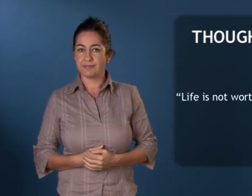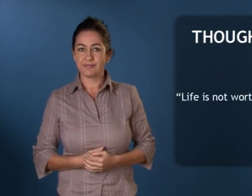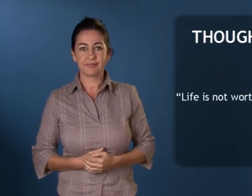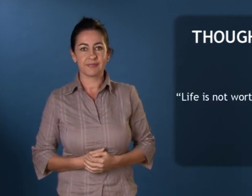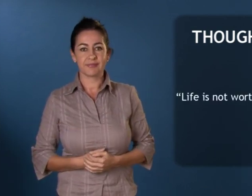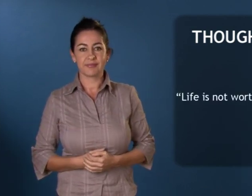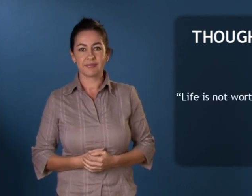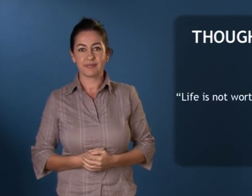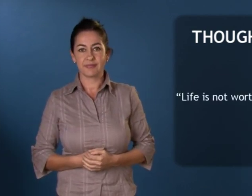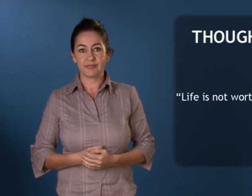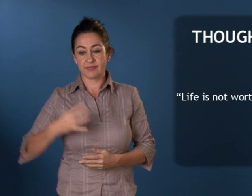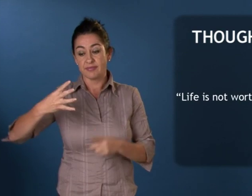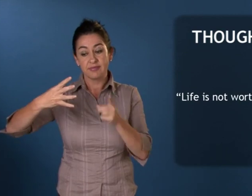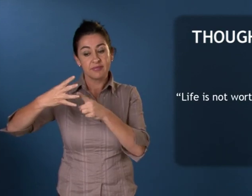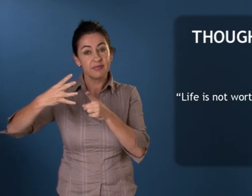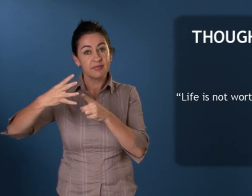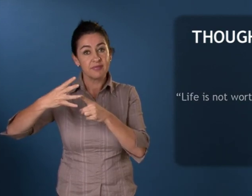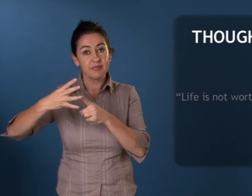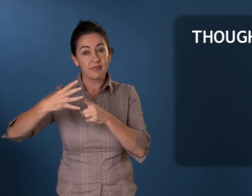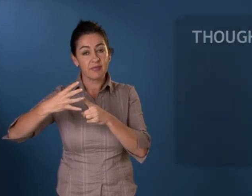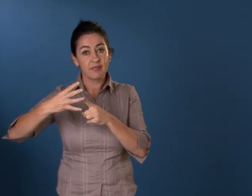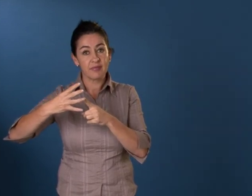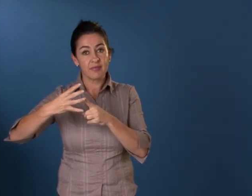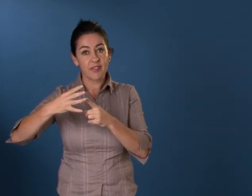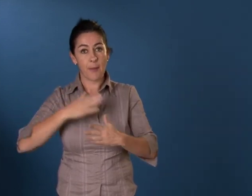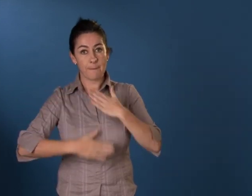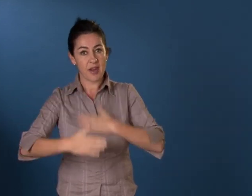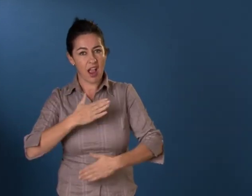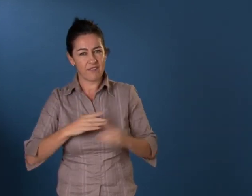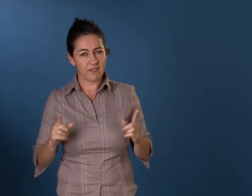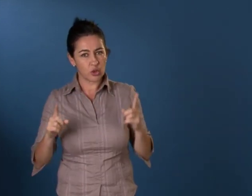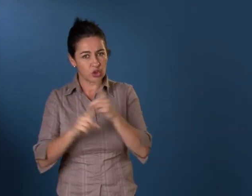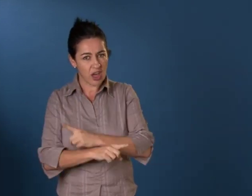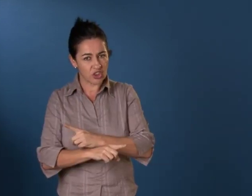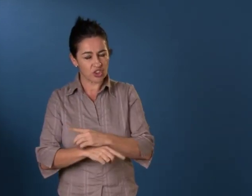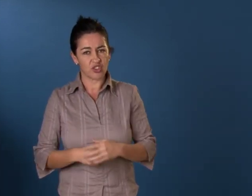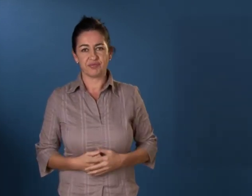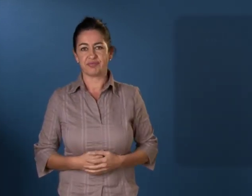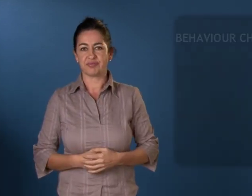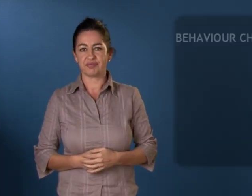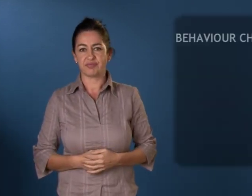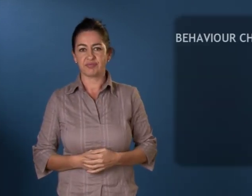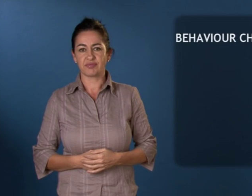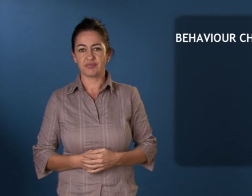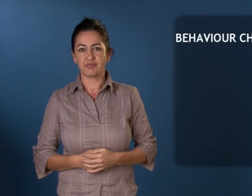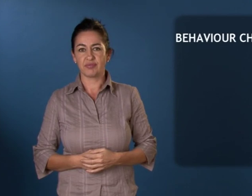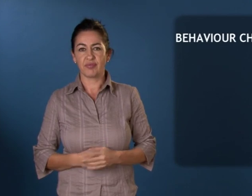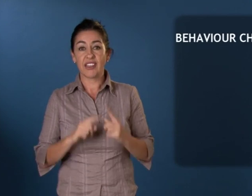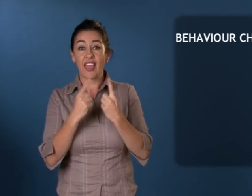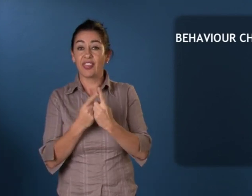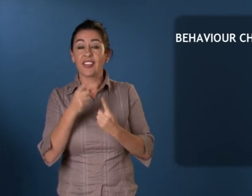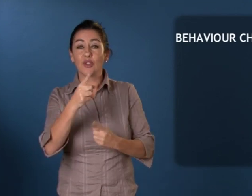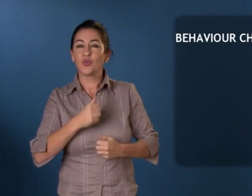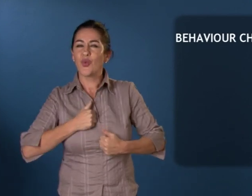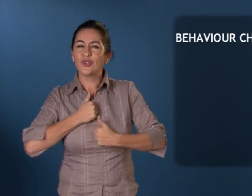is just not worth living. The third category is changes in your behaviour.